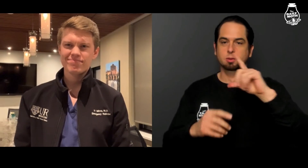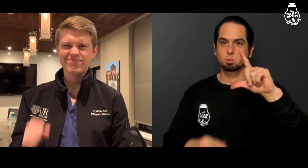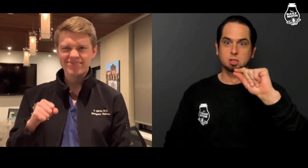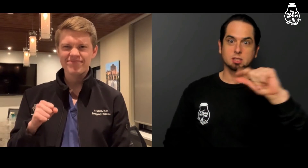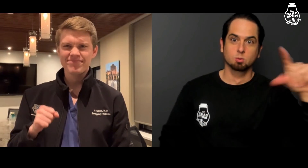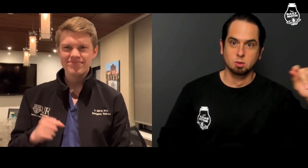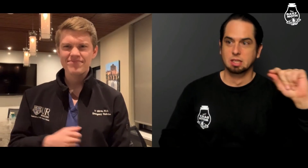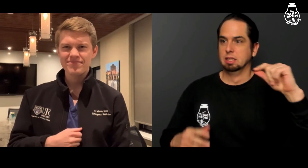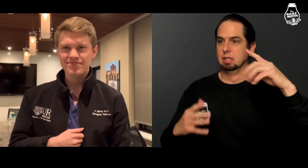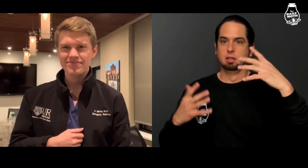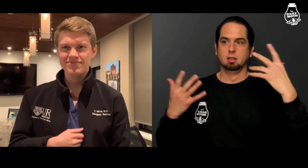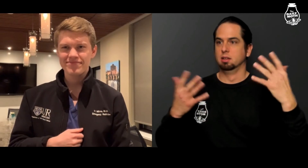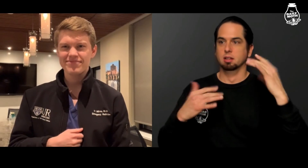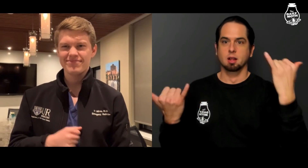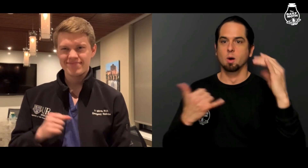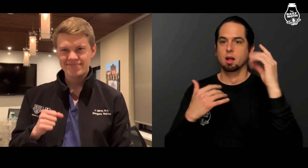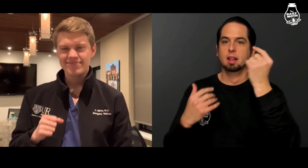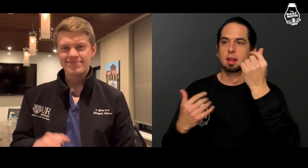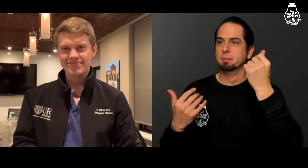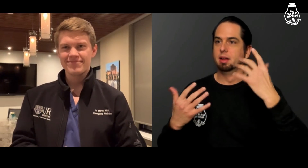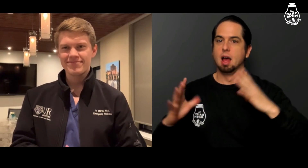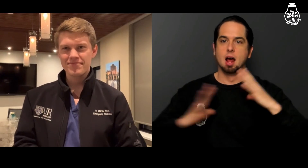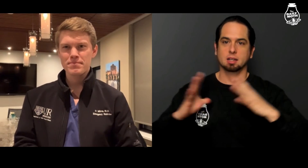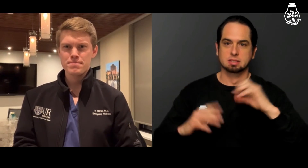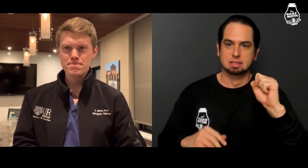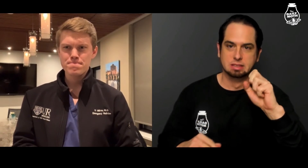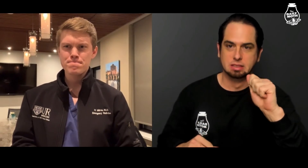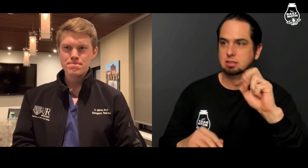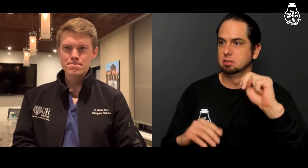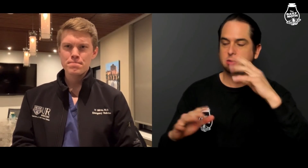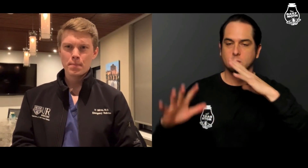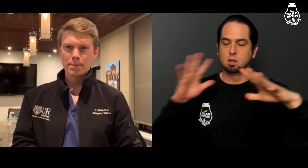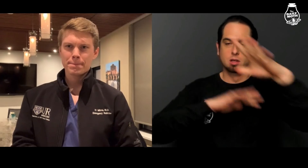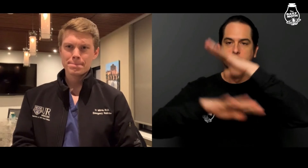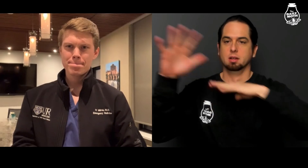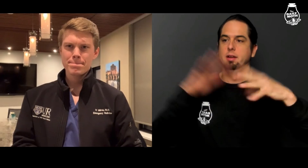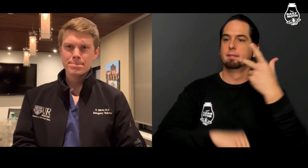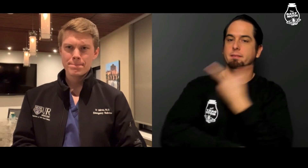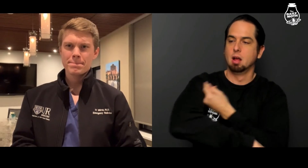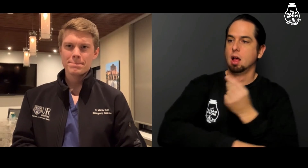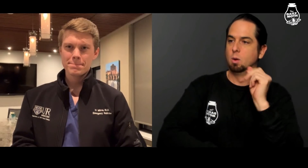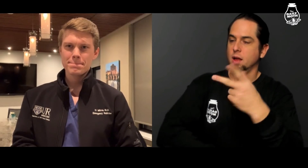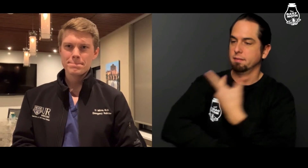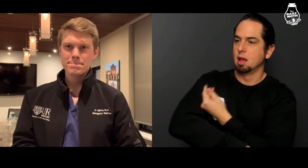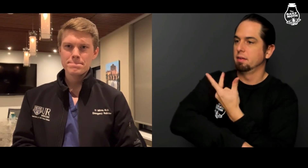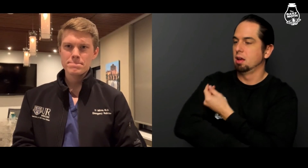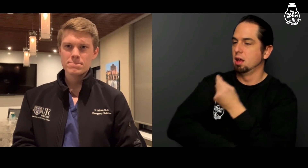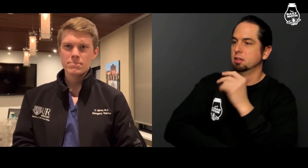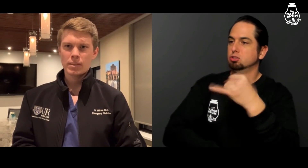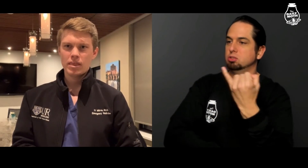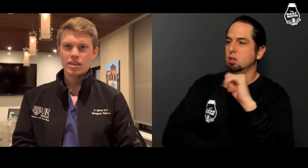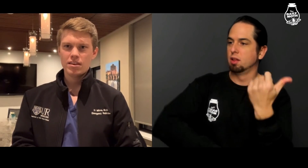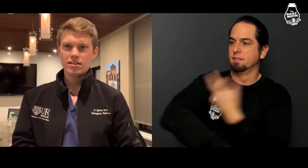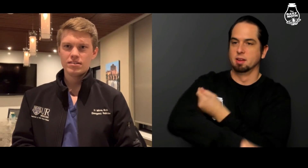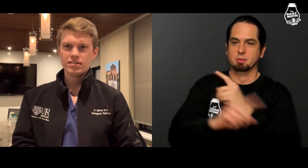this whole 2020 year, this holiday season, there's a lot of things going on. So it's like, okay, we have a vaccine here.